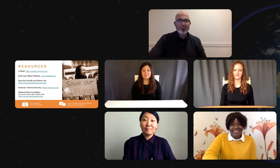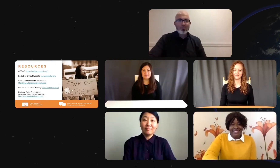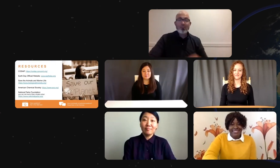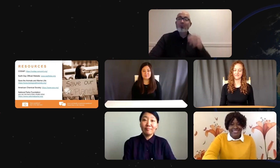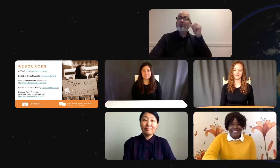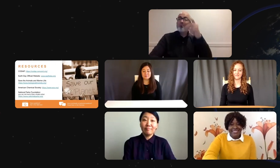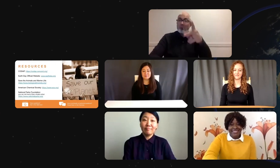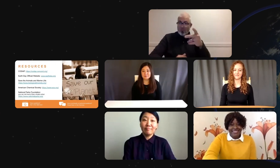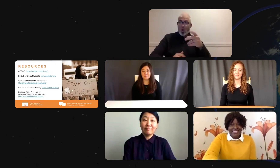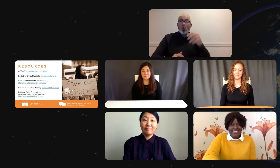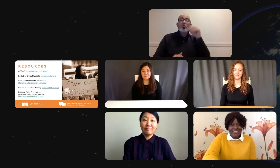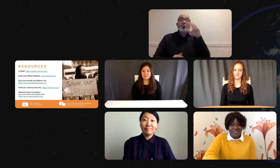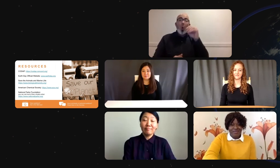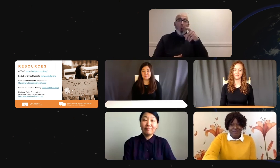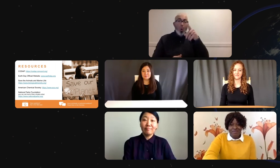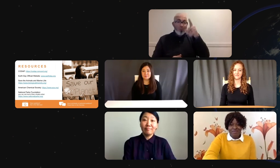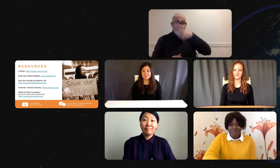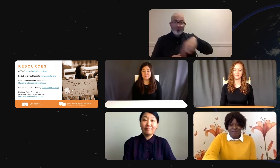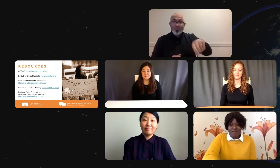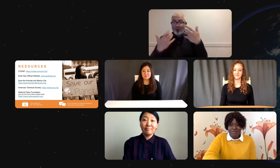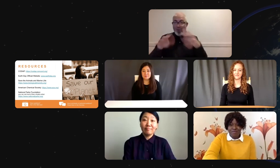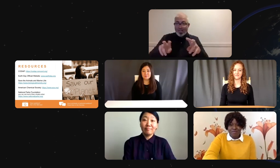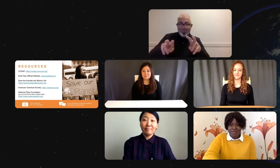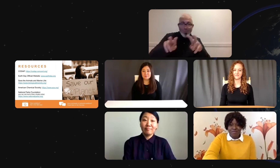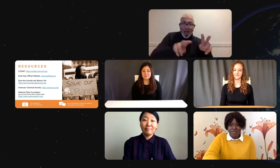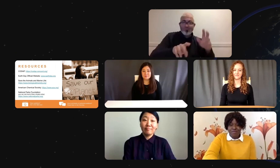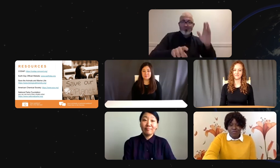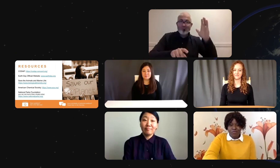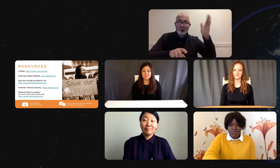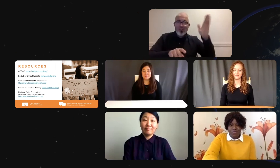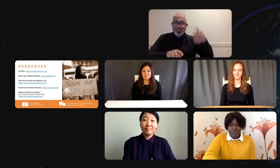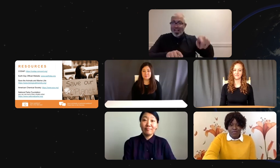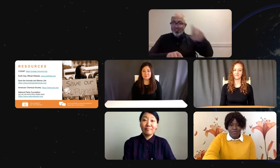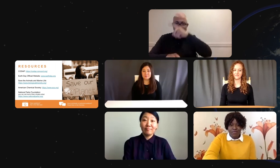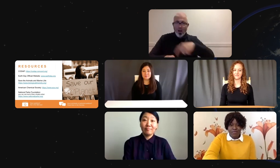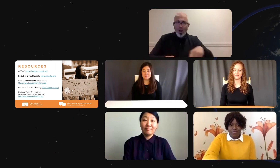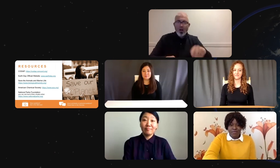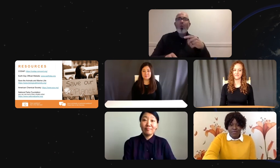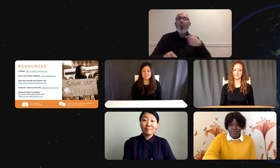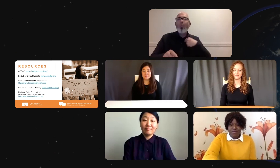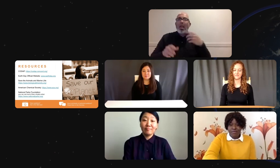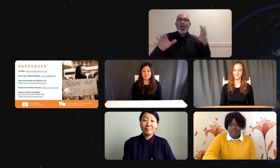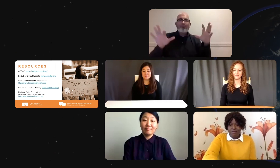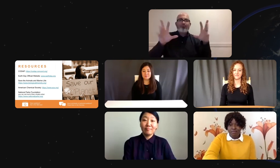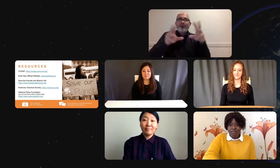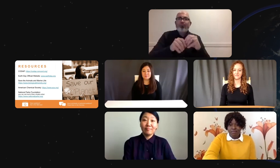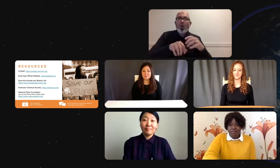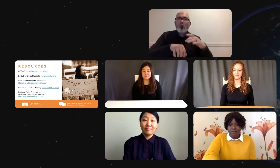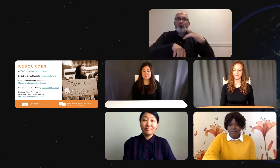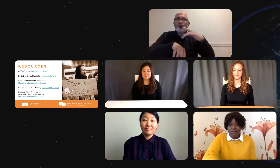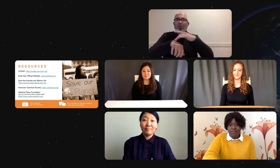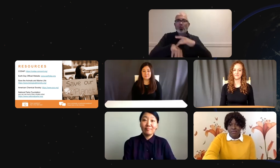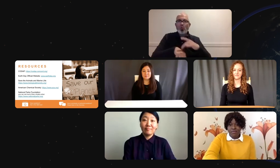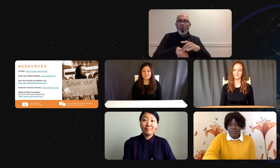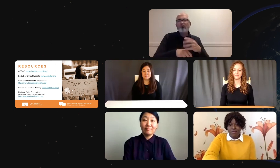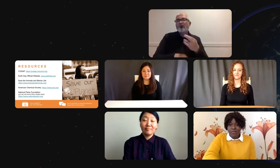Okay, we've all watched the presentation.